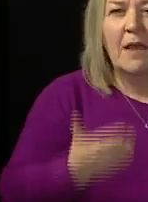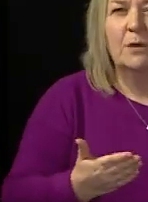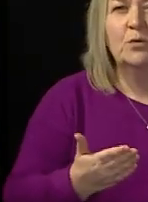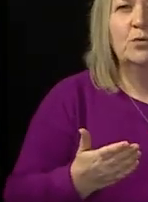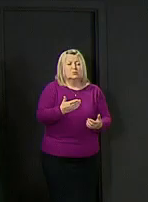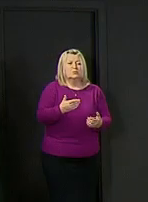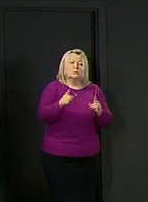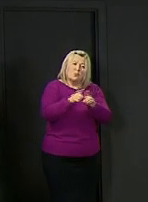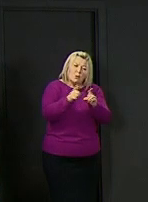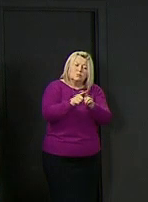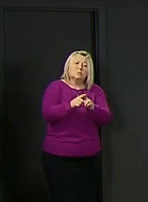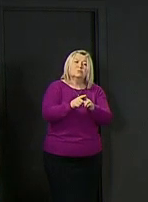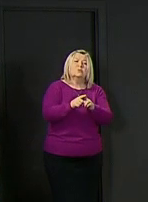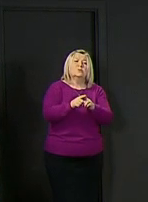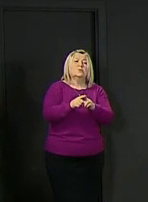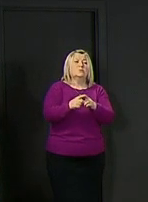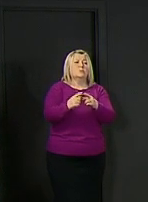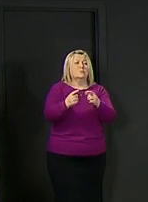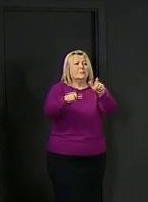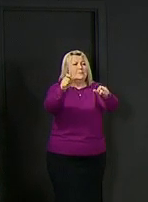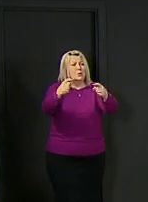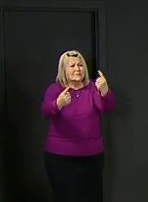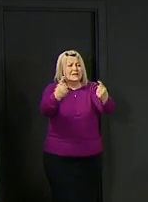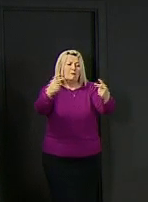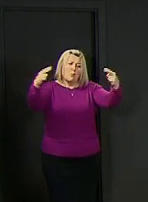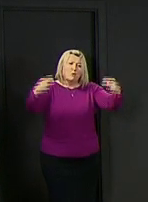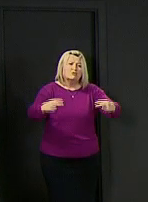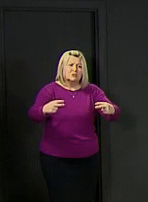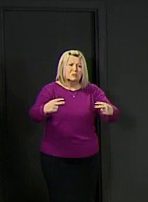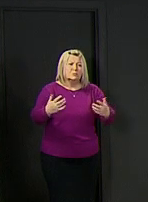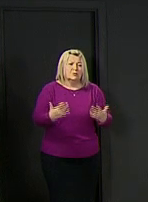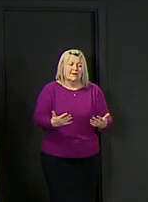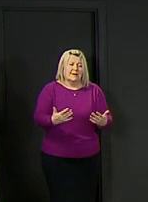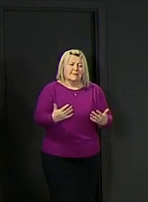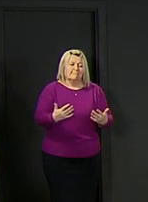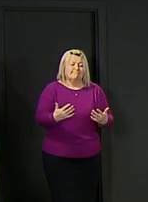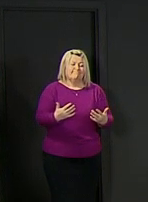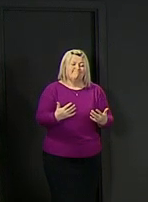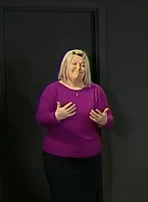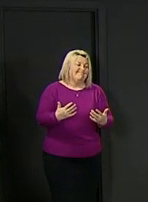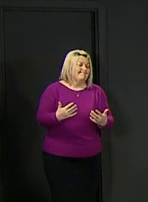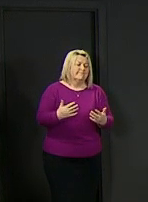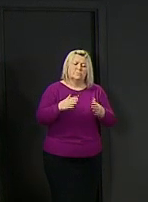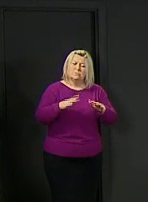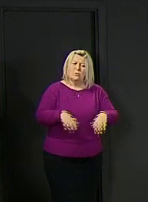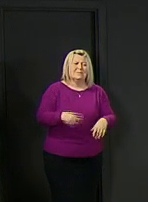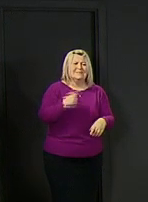those watching at home. As I said earlier on this has not been an easy 24 hours for